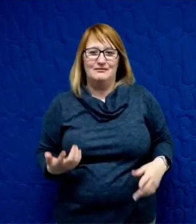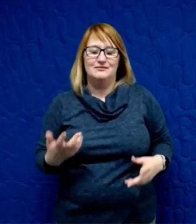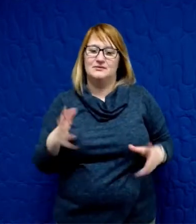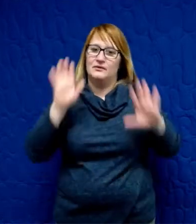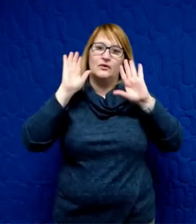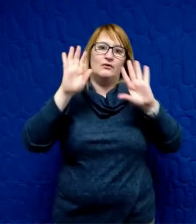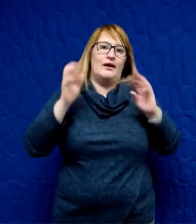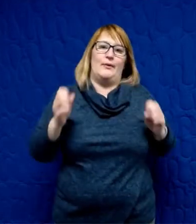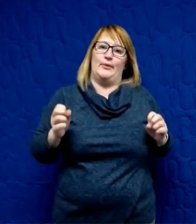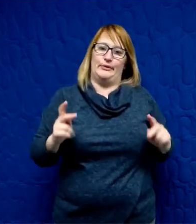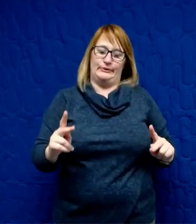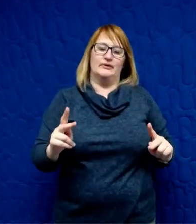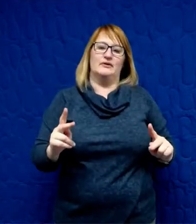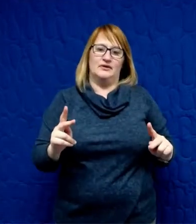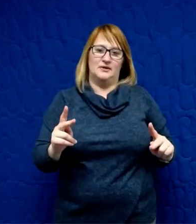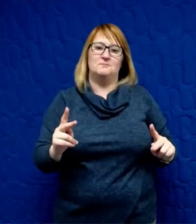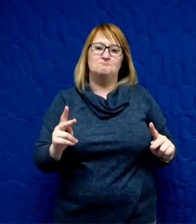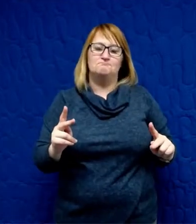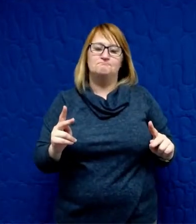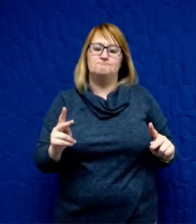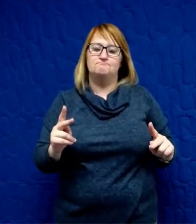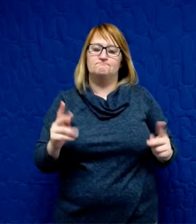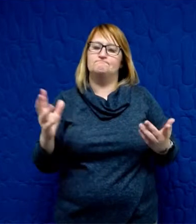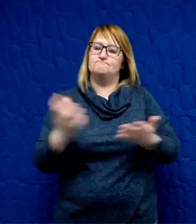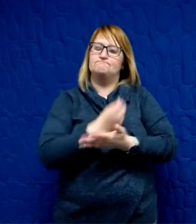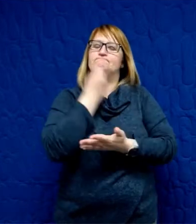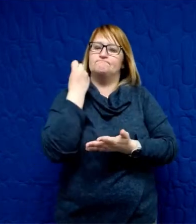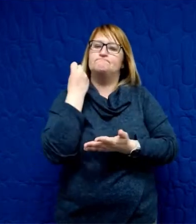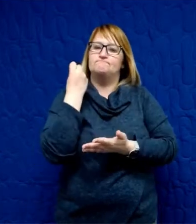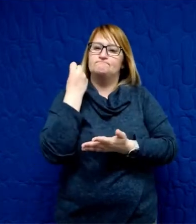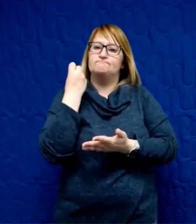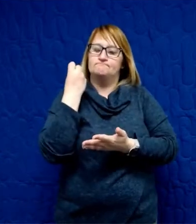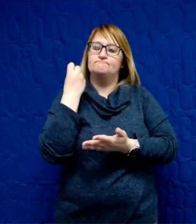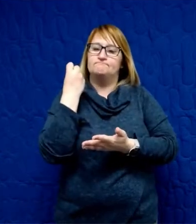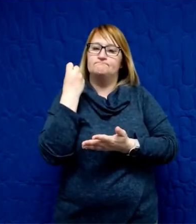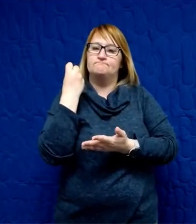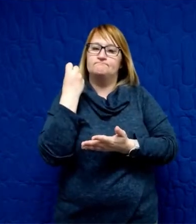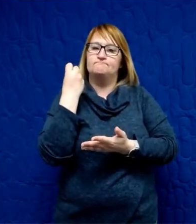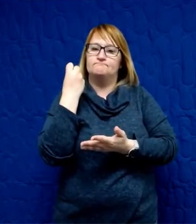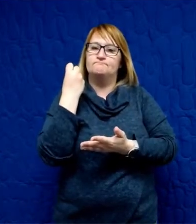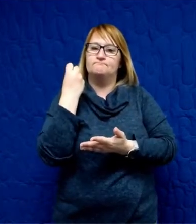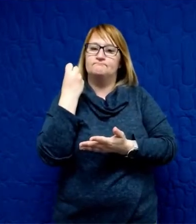opportunity to to be able to take advantage of that and and build your